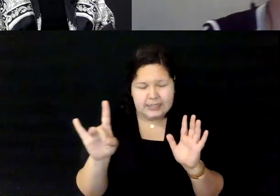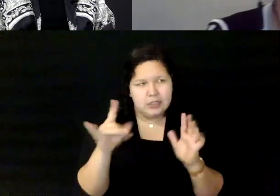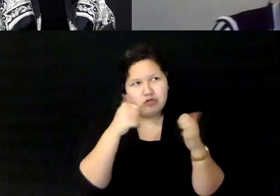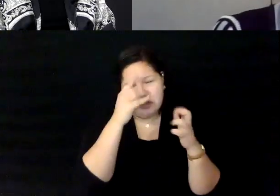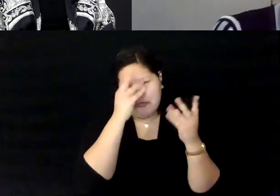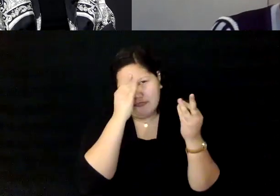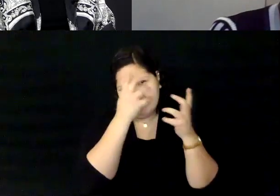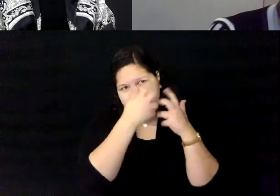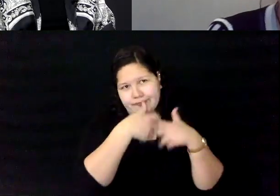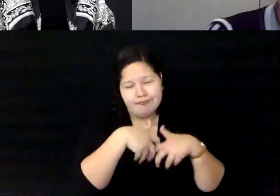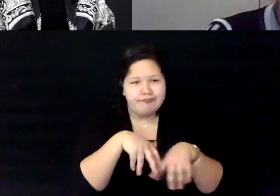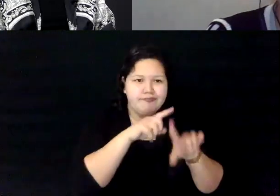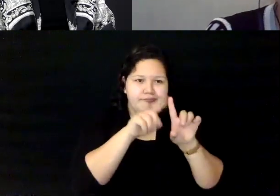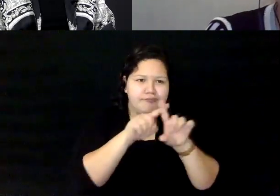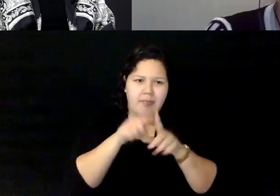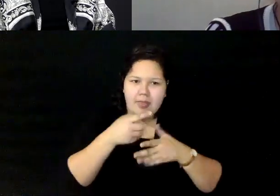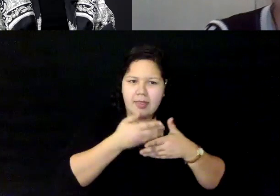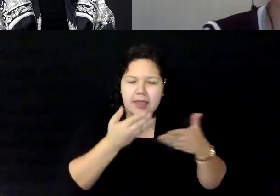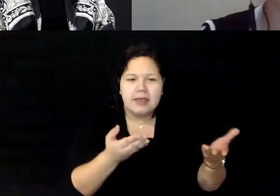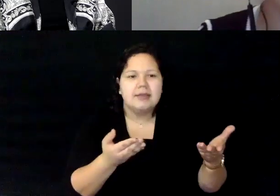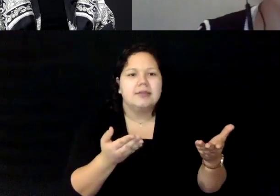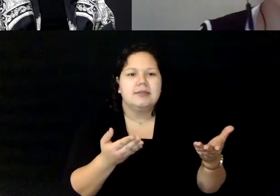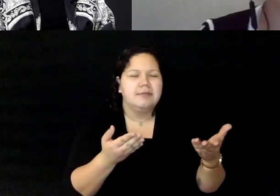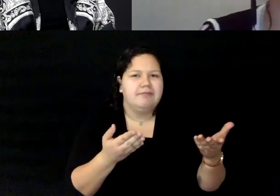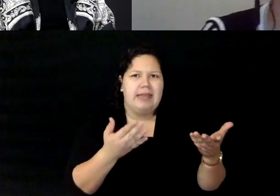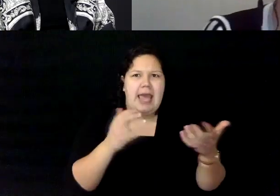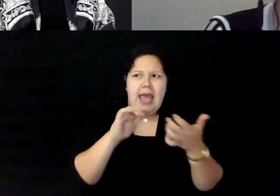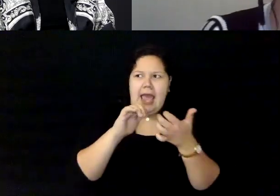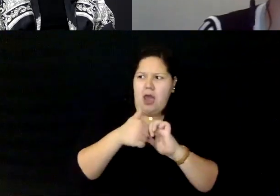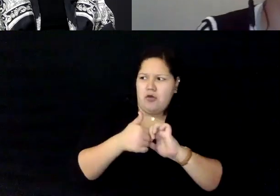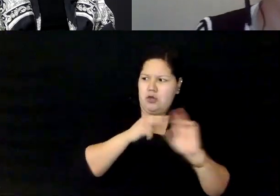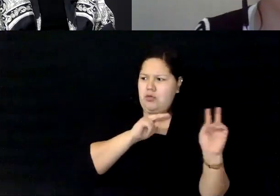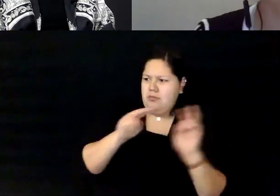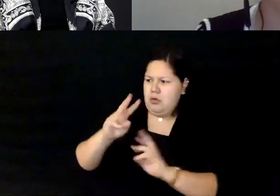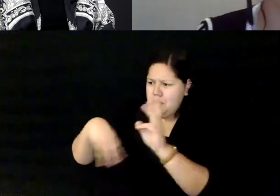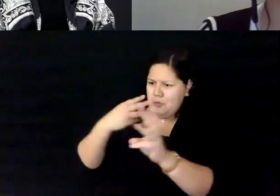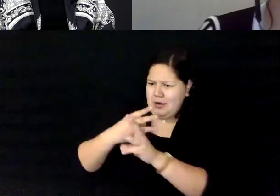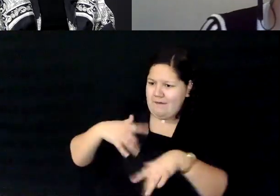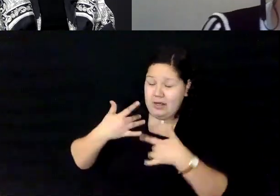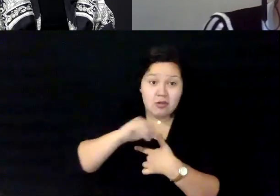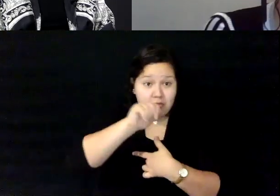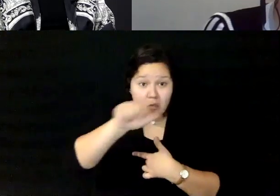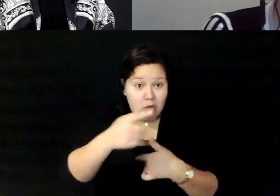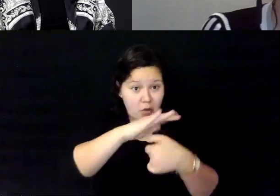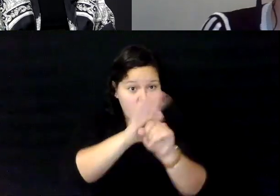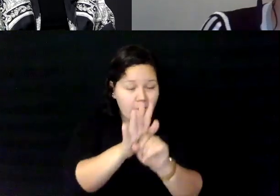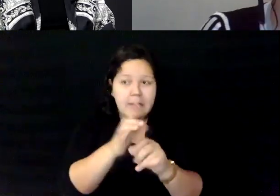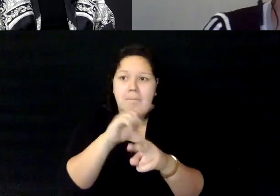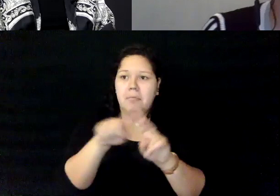all of these world events since then, not just COVID, but also the political